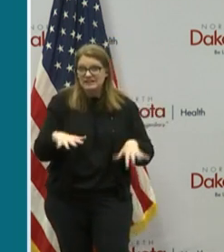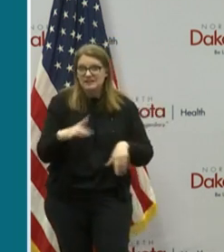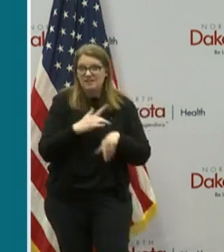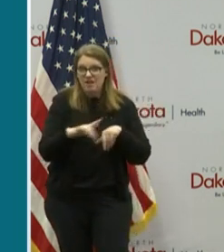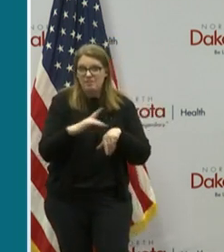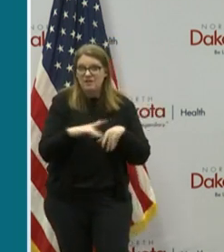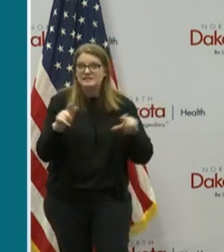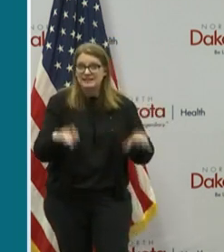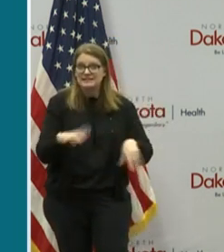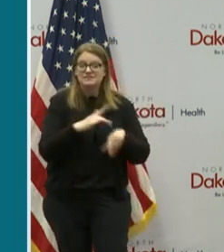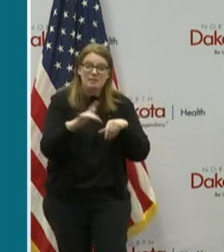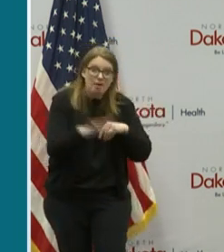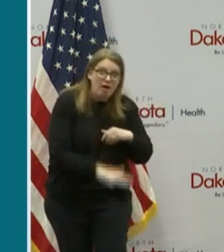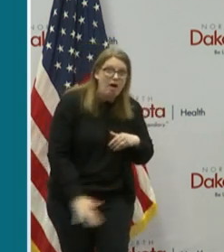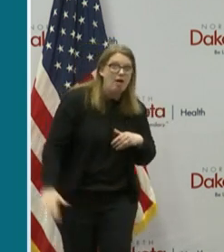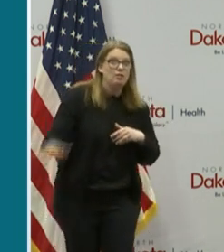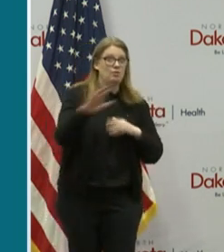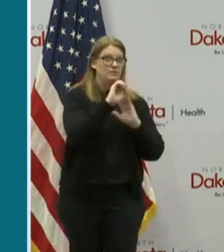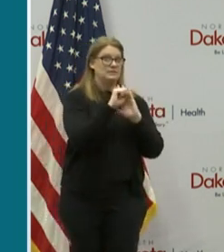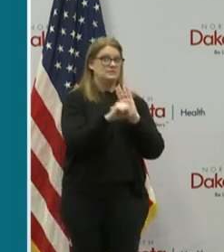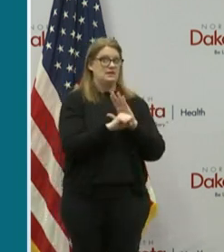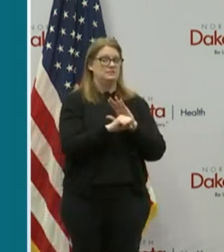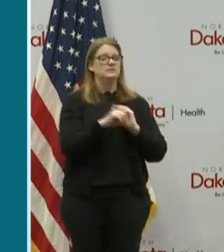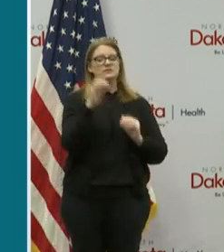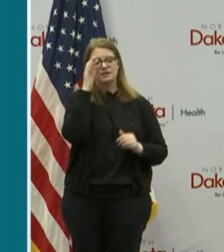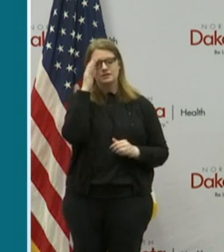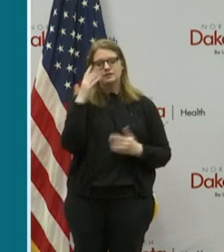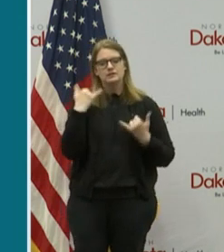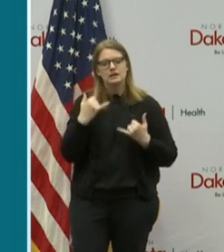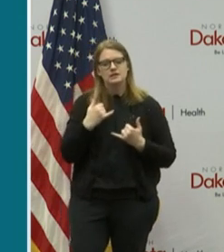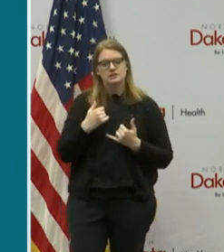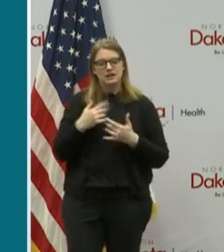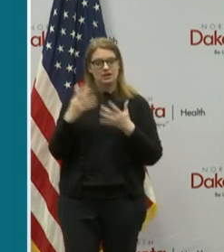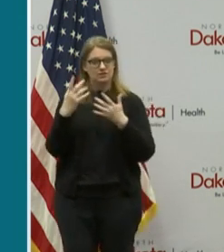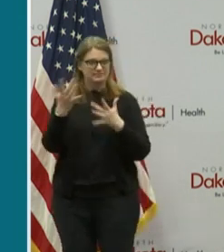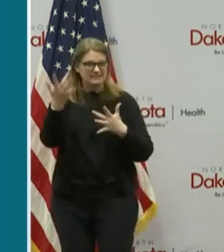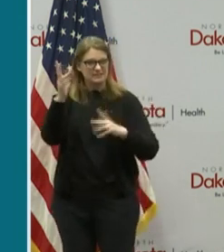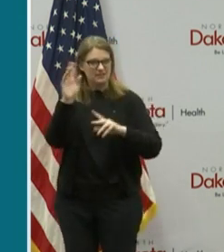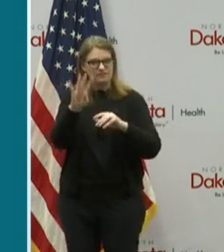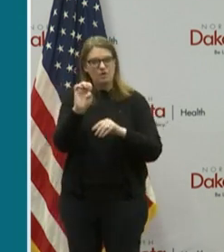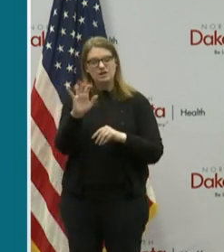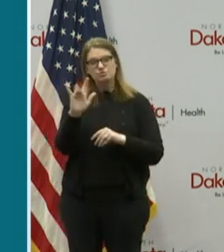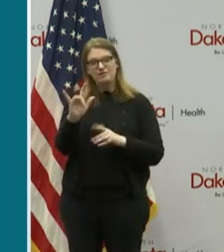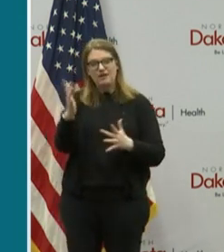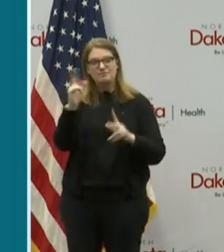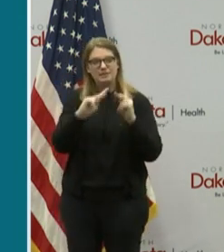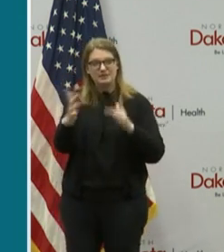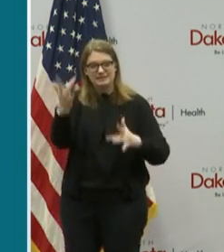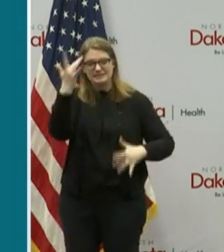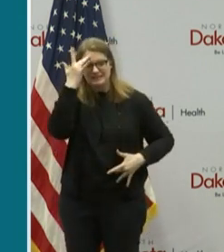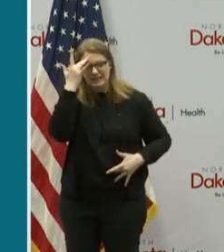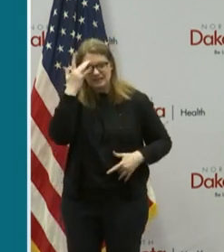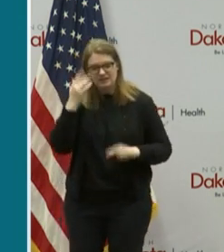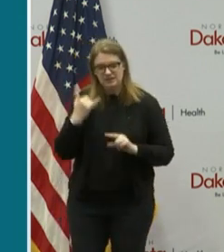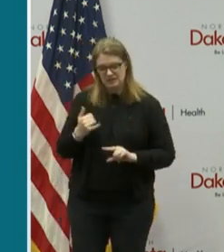YOU AND GET ATTEST AS WE HAVE TESTING CAPACITY ACROSS OUR STATE. IN TERMS OF THE 425 ACTIVE